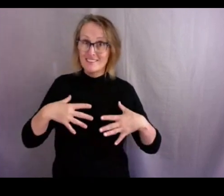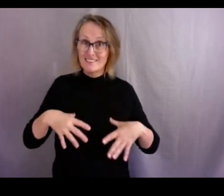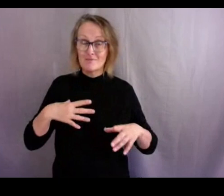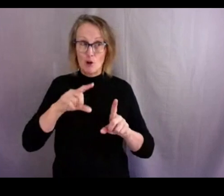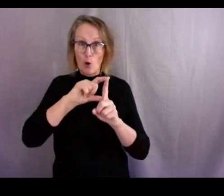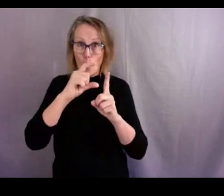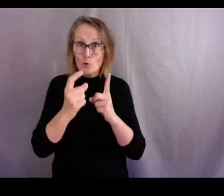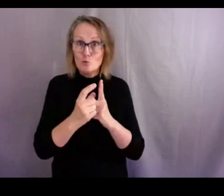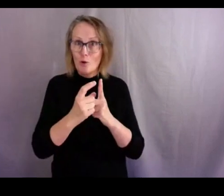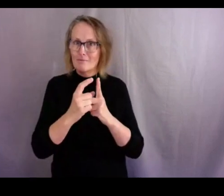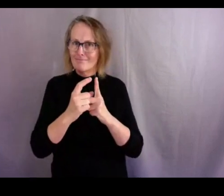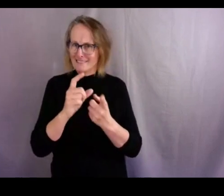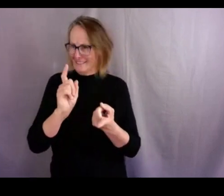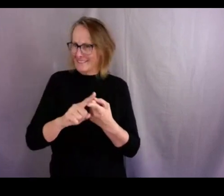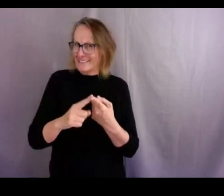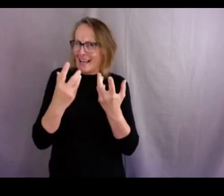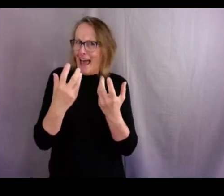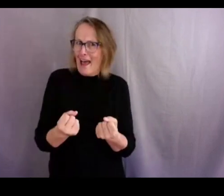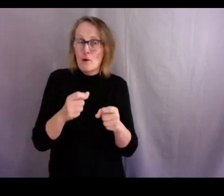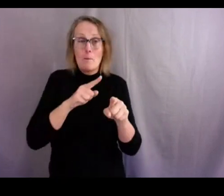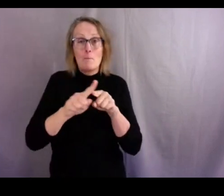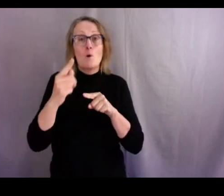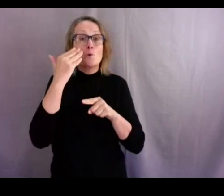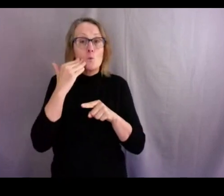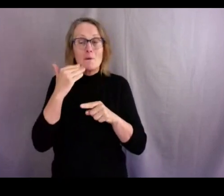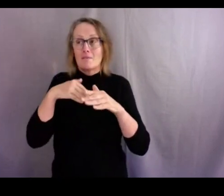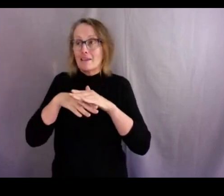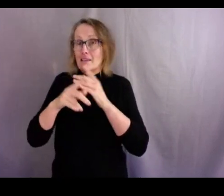and modes appropriate to ceremony and otherwise.